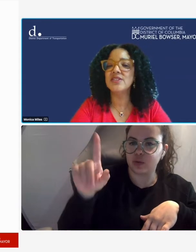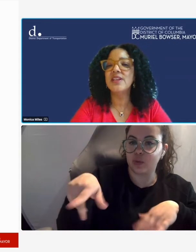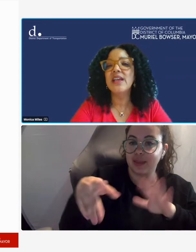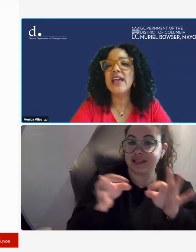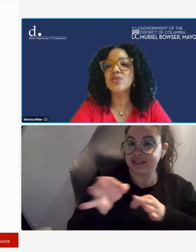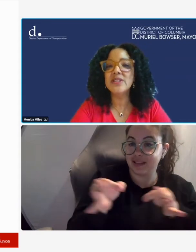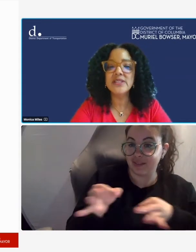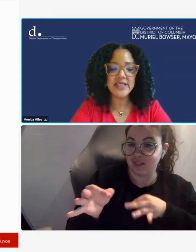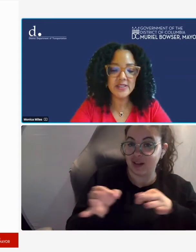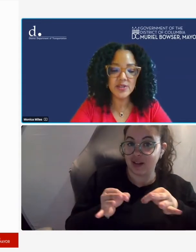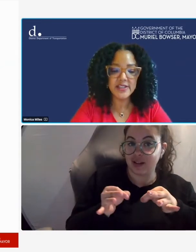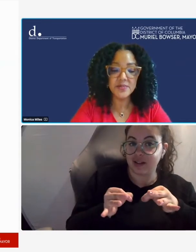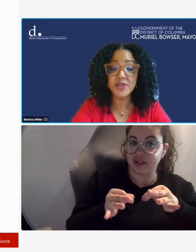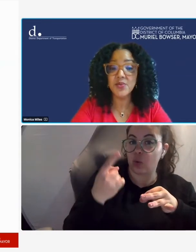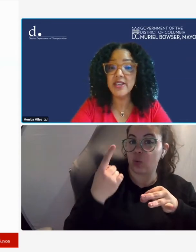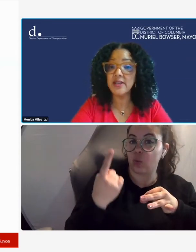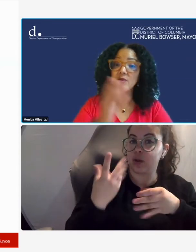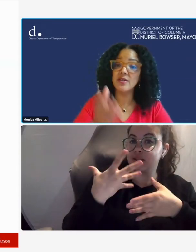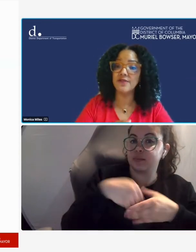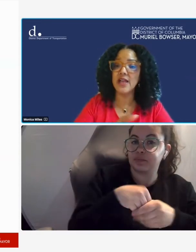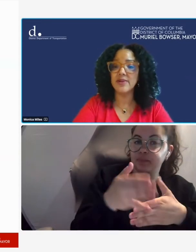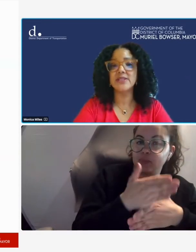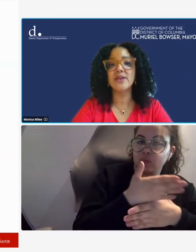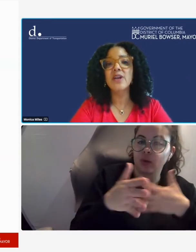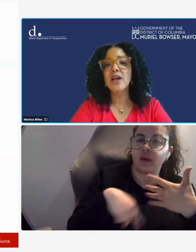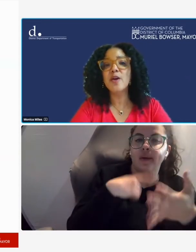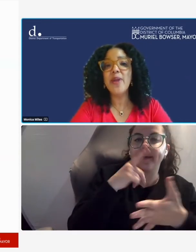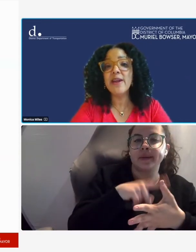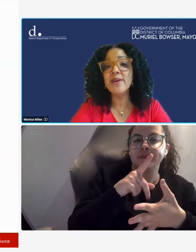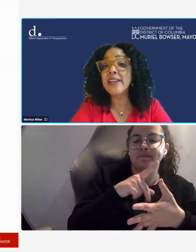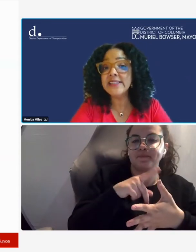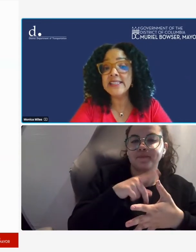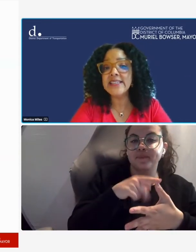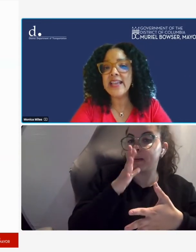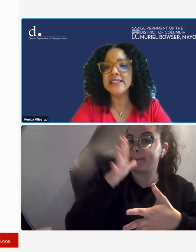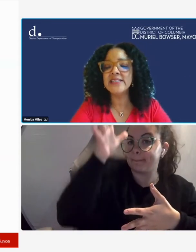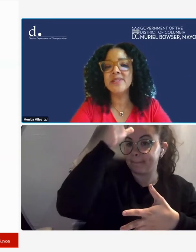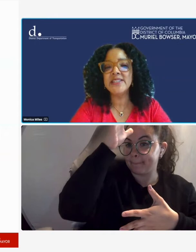as one that takes place between one of the following so a parent entity and its subsidiaries